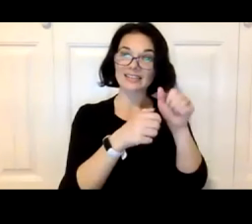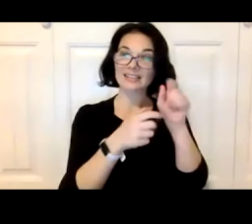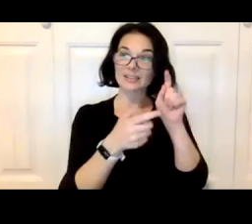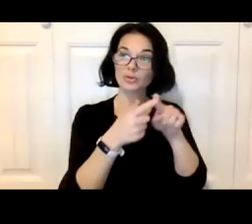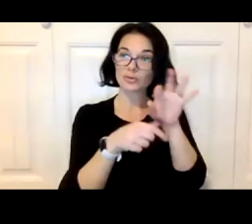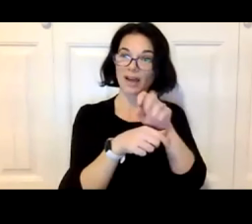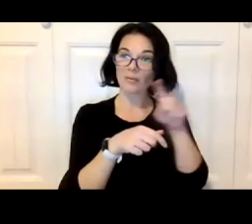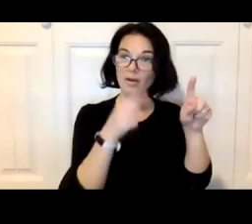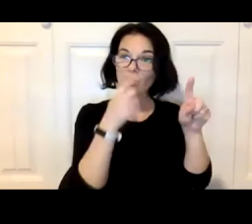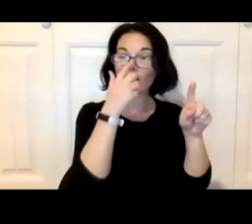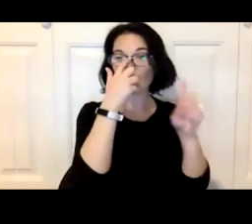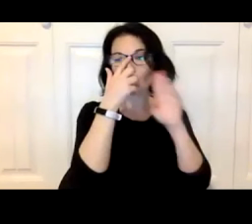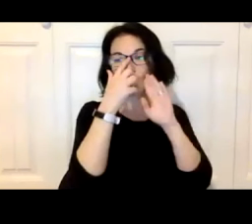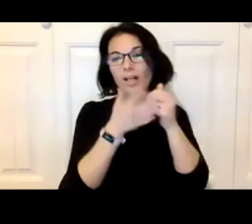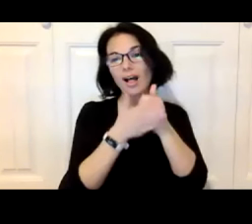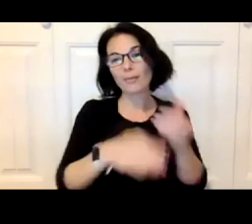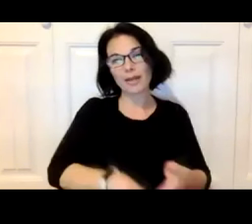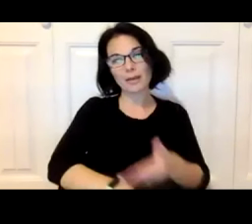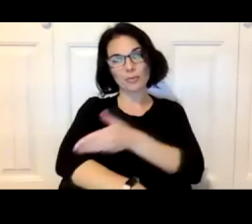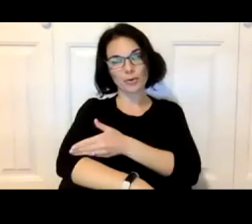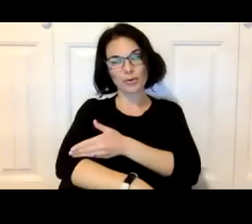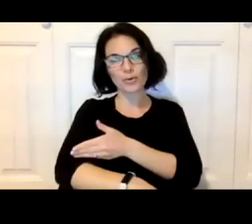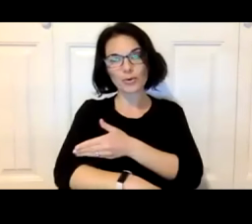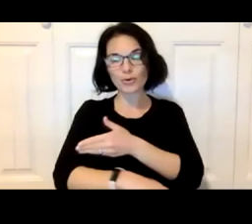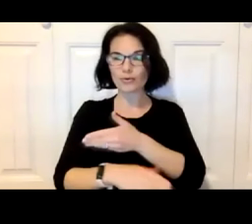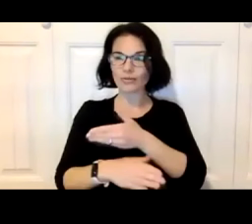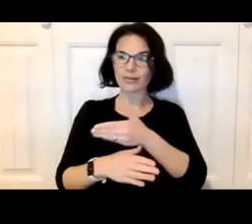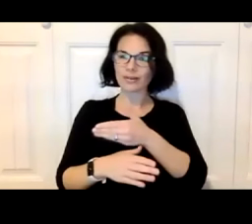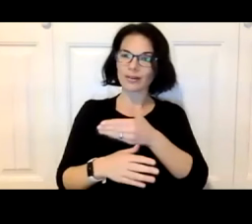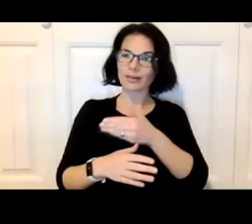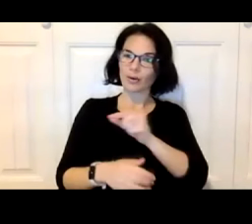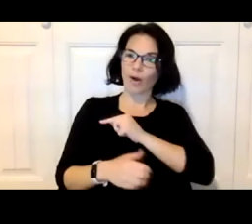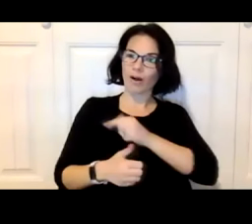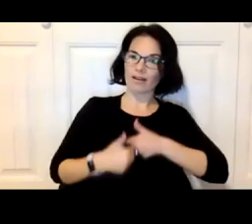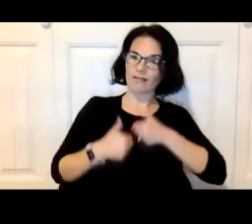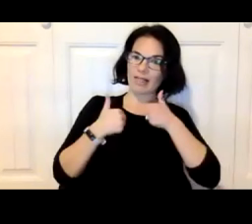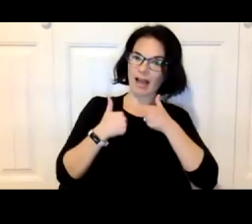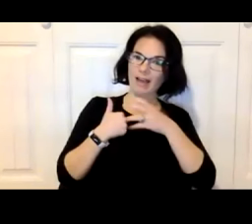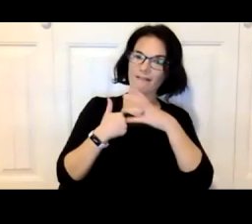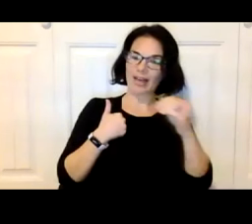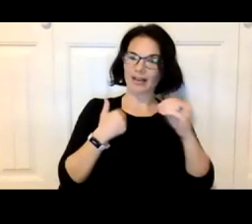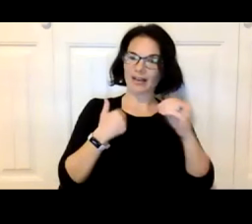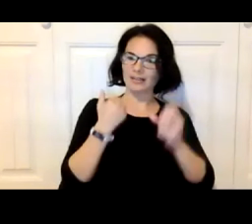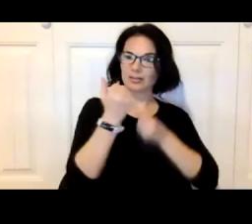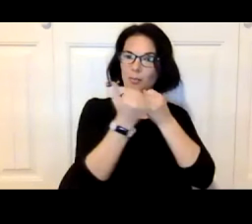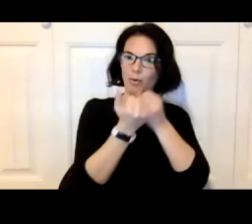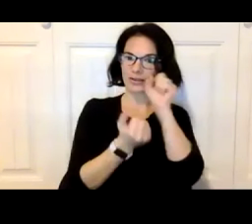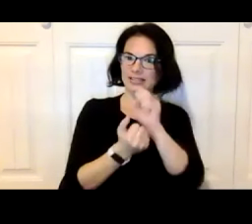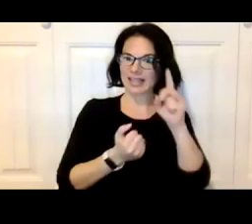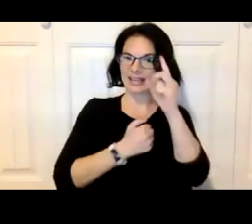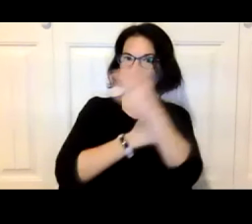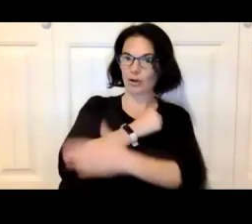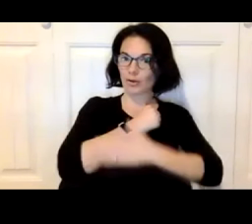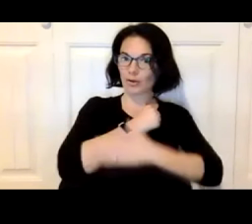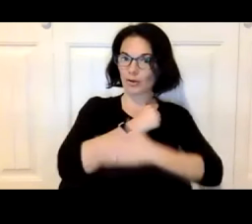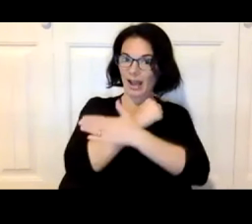citizens and support the mission and vision of the San Diego County government: to efficiently